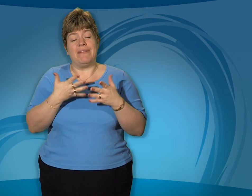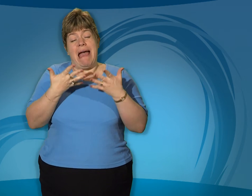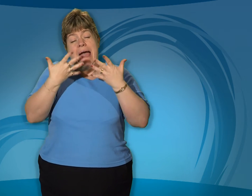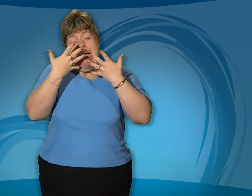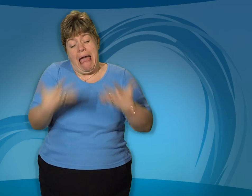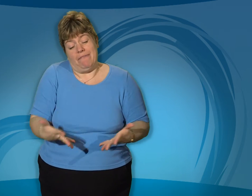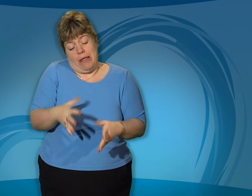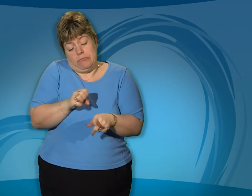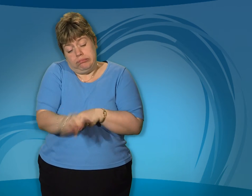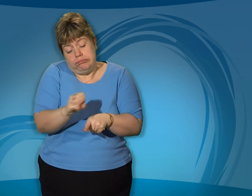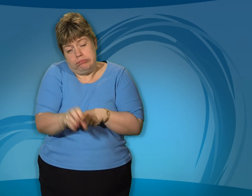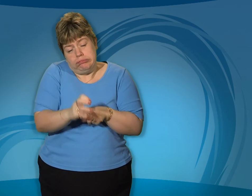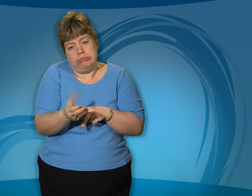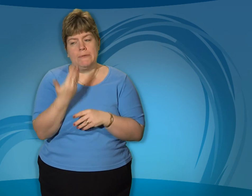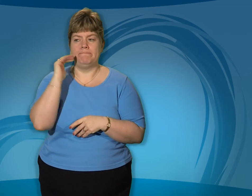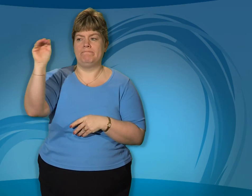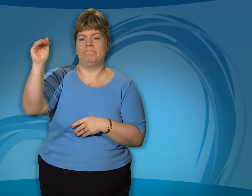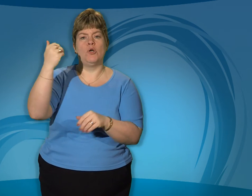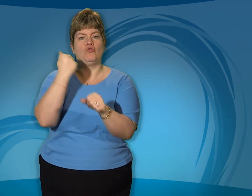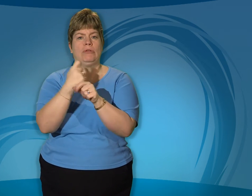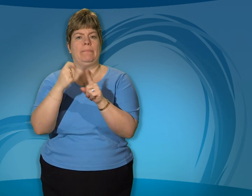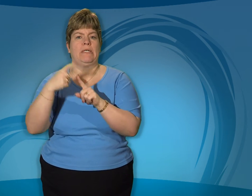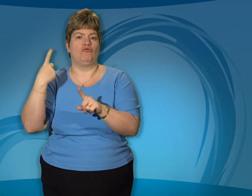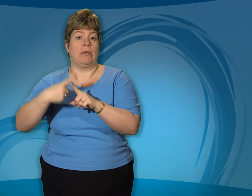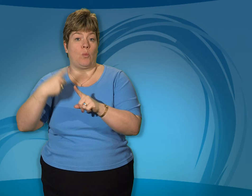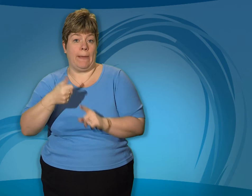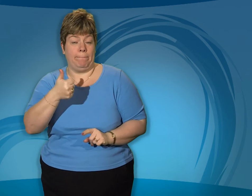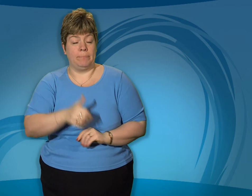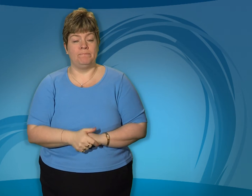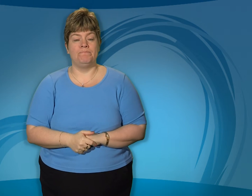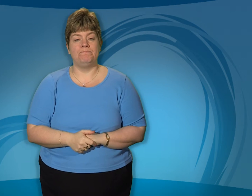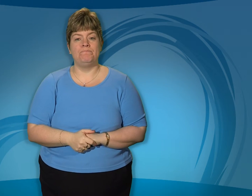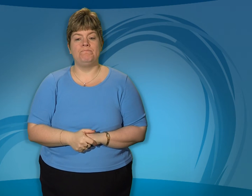If you have heavy bleeding, please seek medical advice.